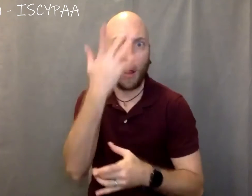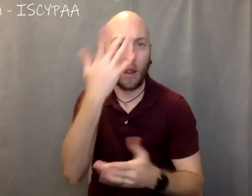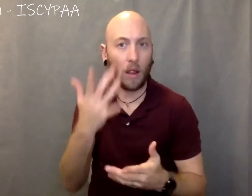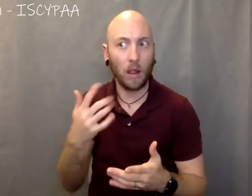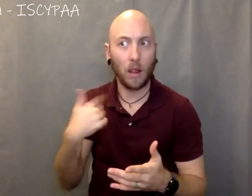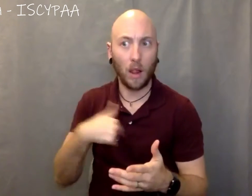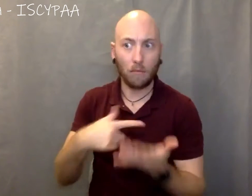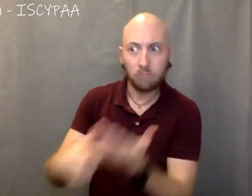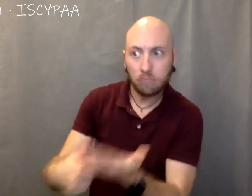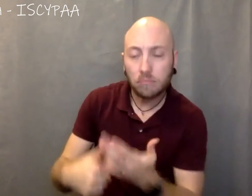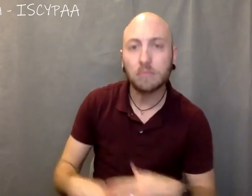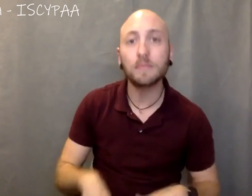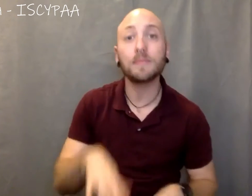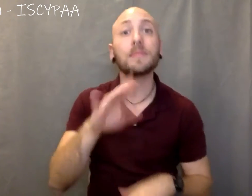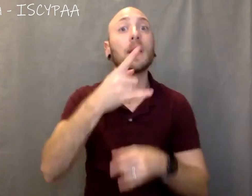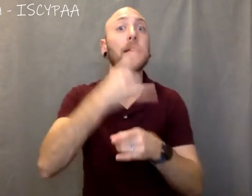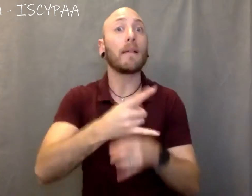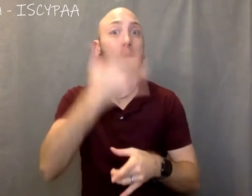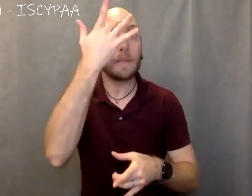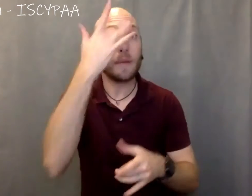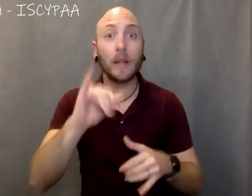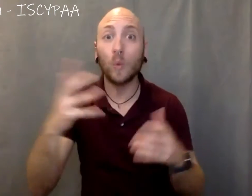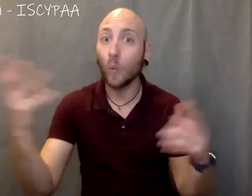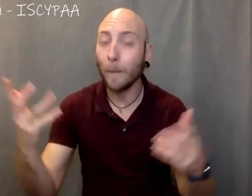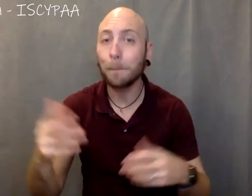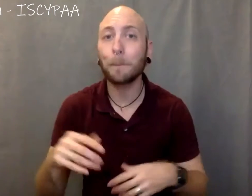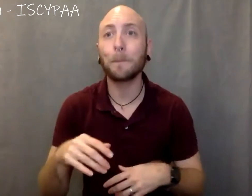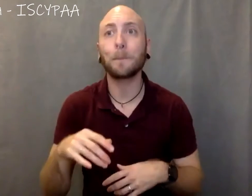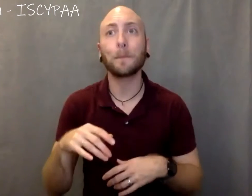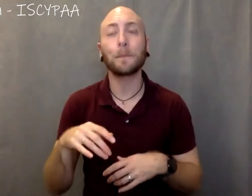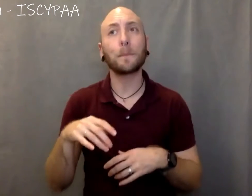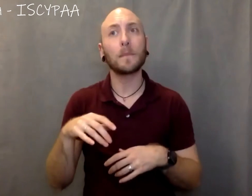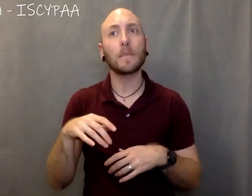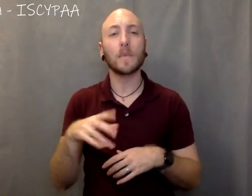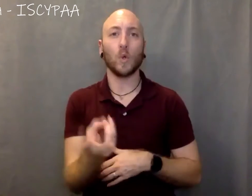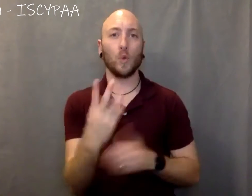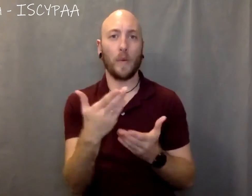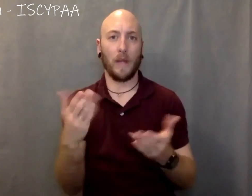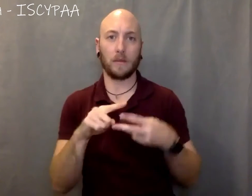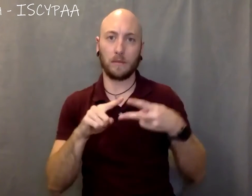alcoholism is, is categorized by two things in the big book it's an obsession,